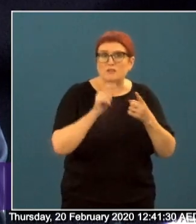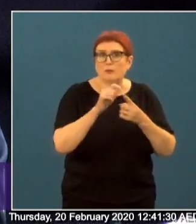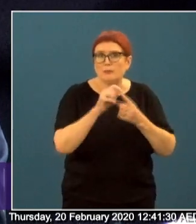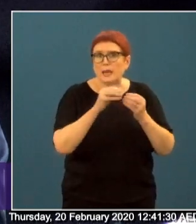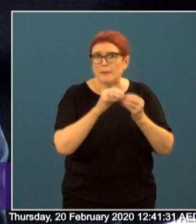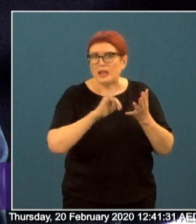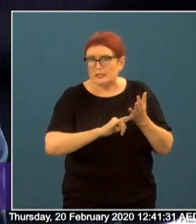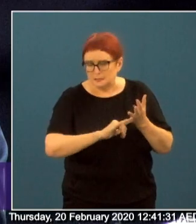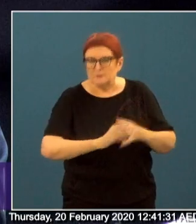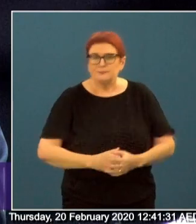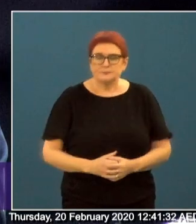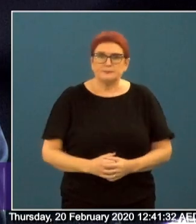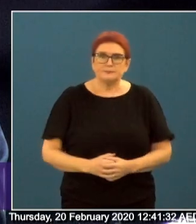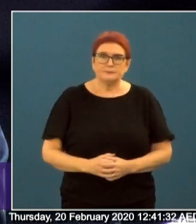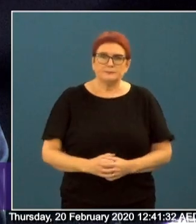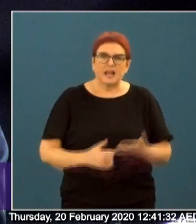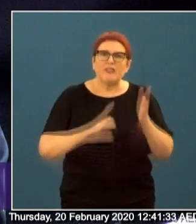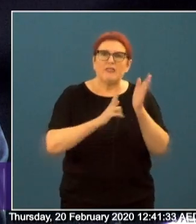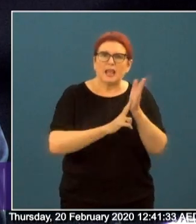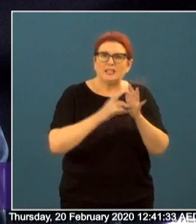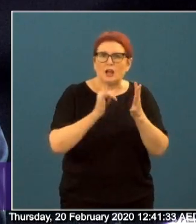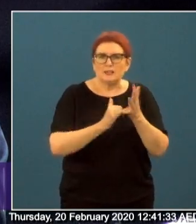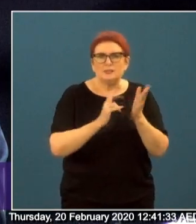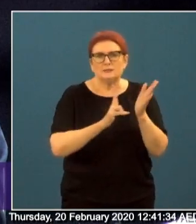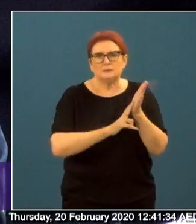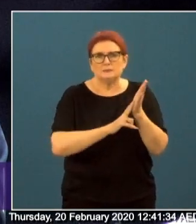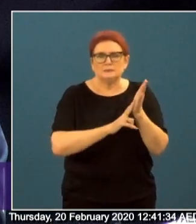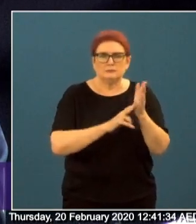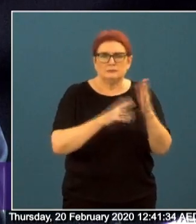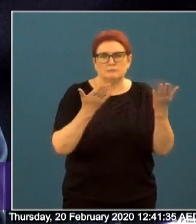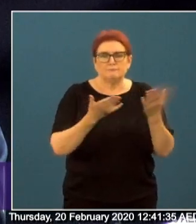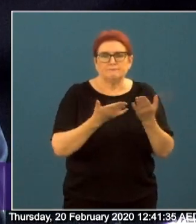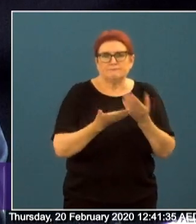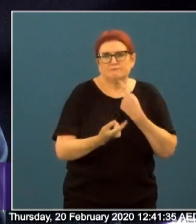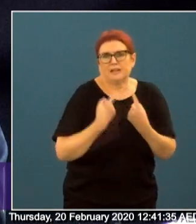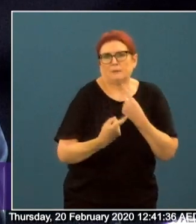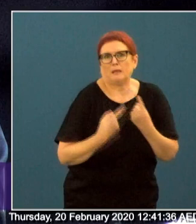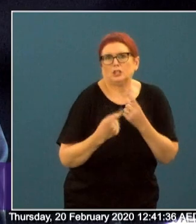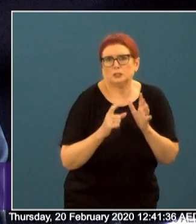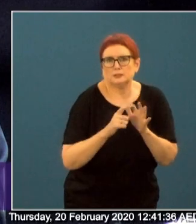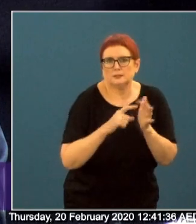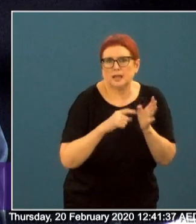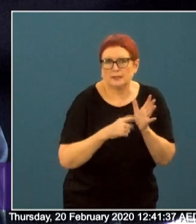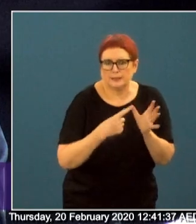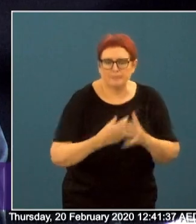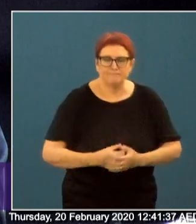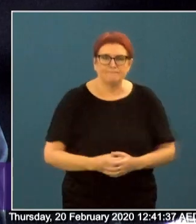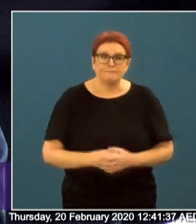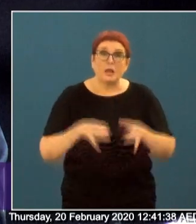Now, having initiated the data-linkage process, or the research two and a half years ago,